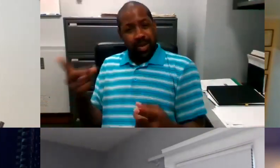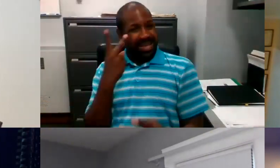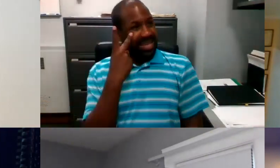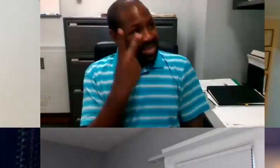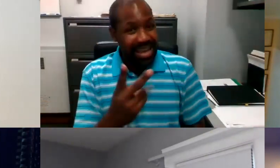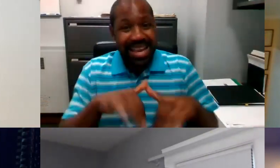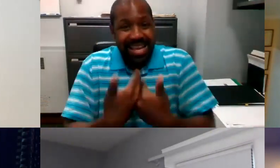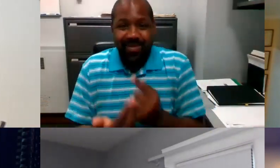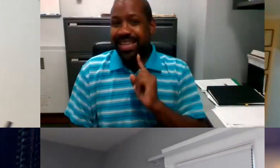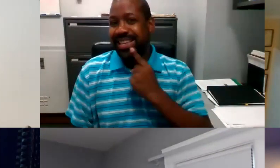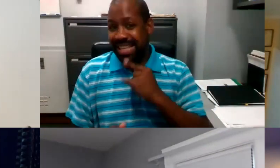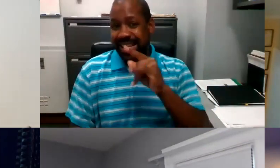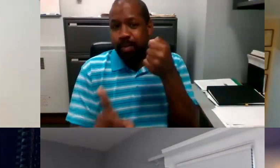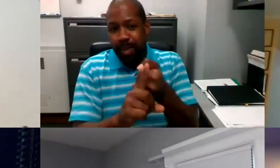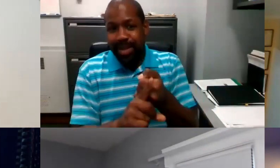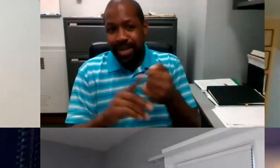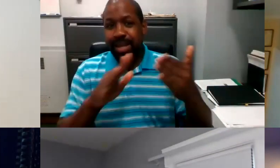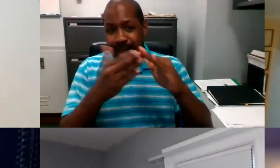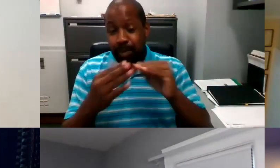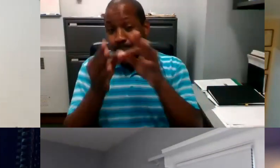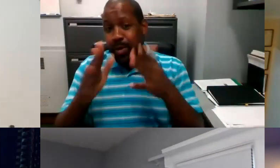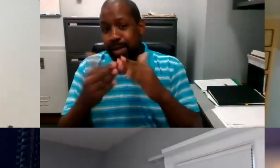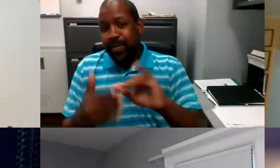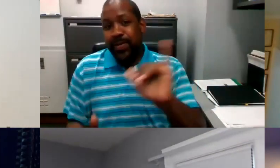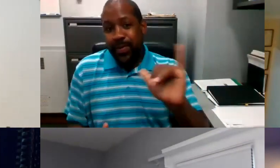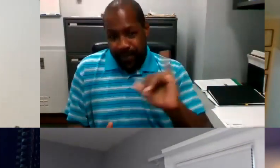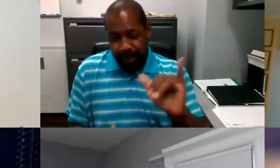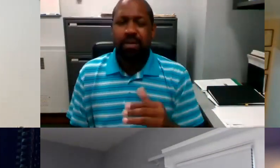AND NOW I'M HERE AND I'M TRYING TO REACH OUT TO THE COMMUNITY.